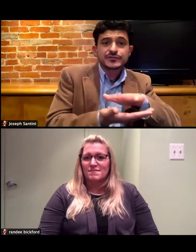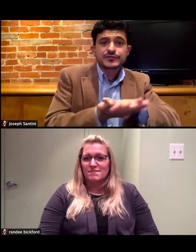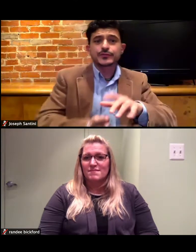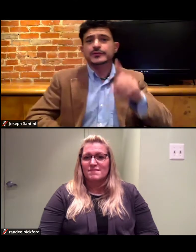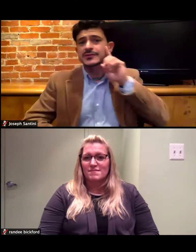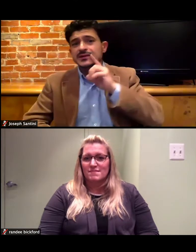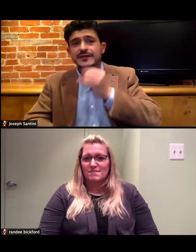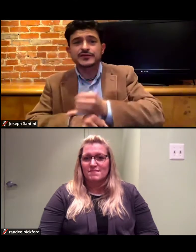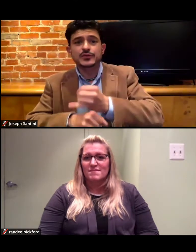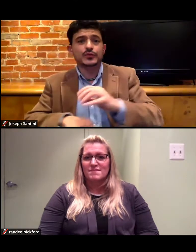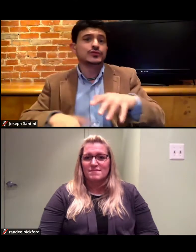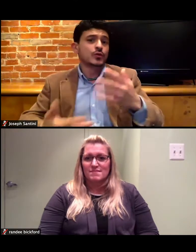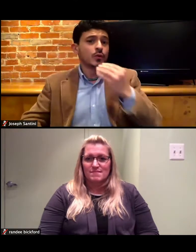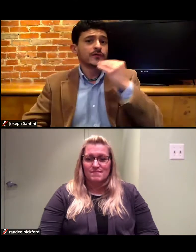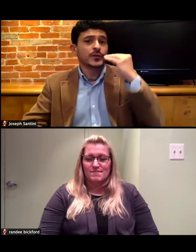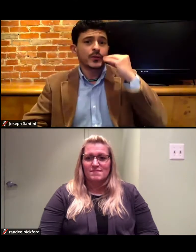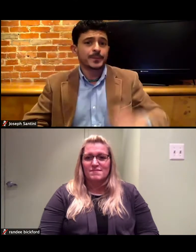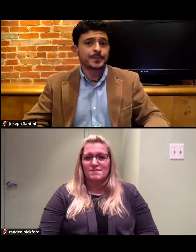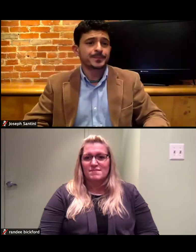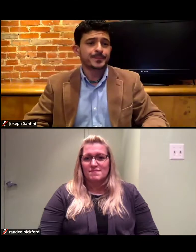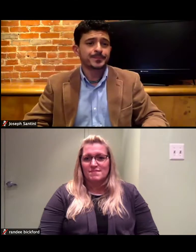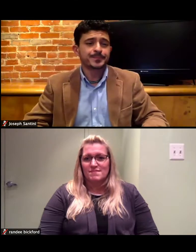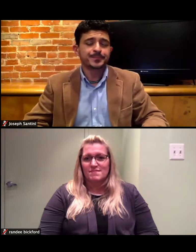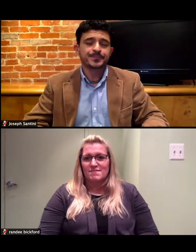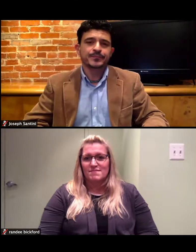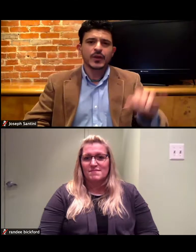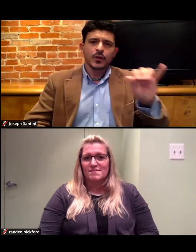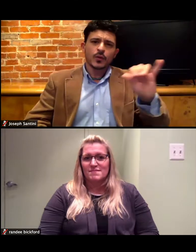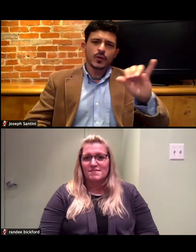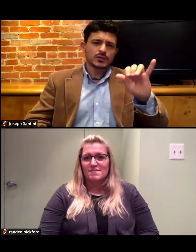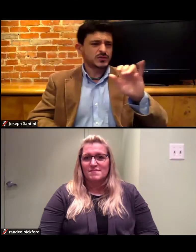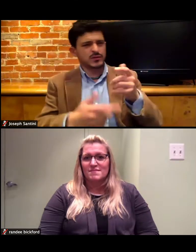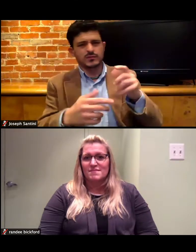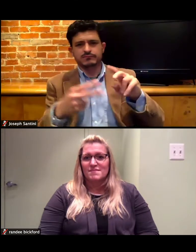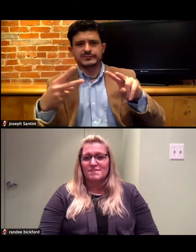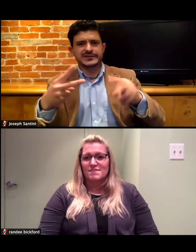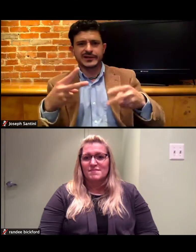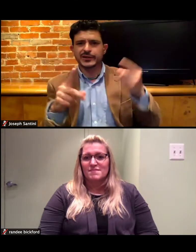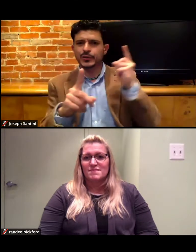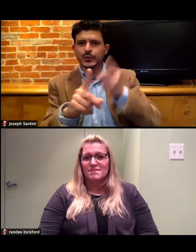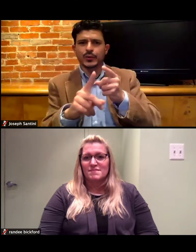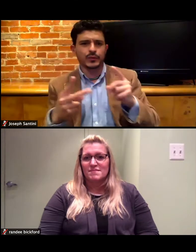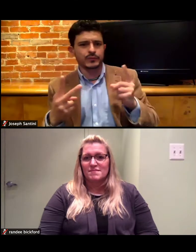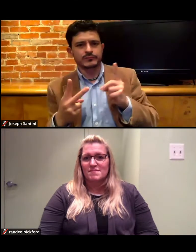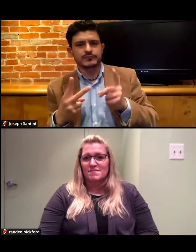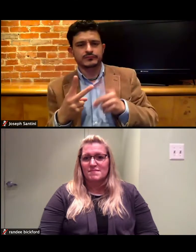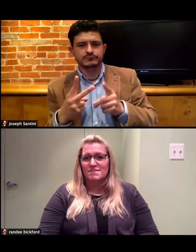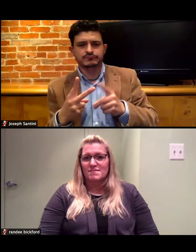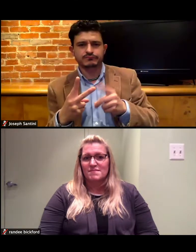We see deaf children experiencing this both in residential settings at home and mainstreaming.